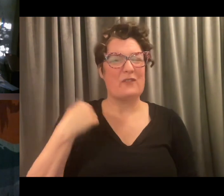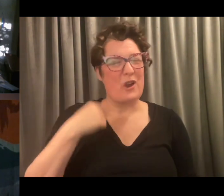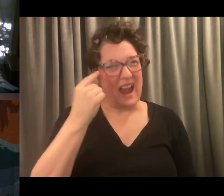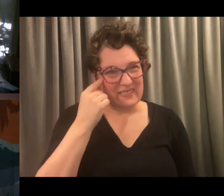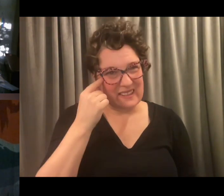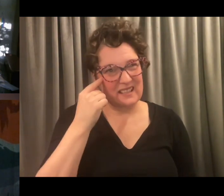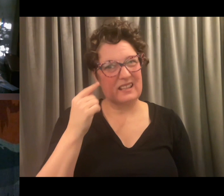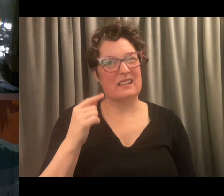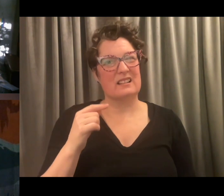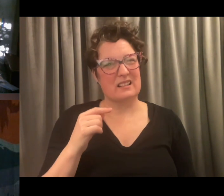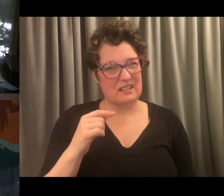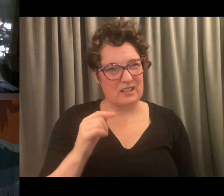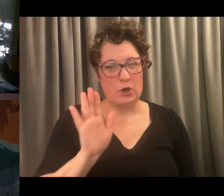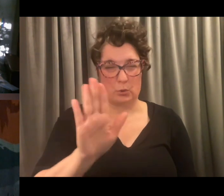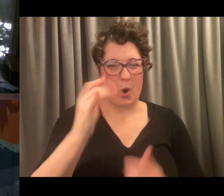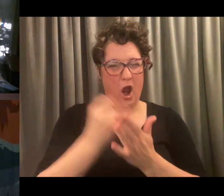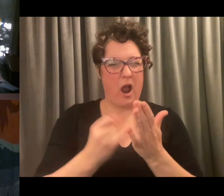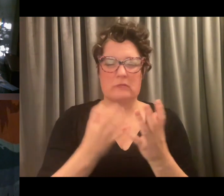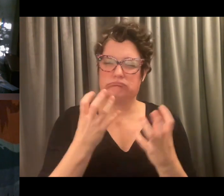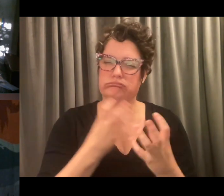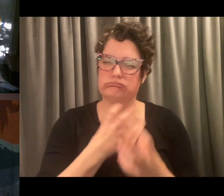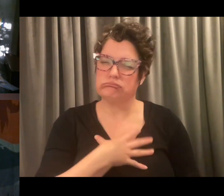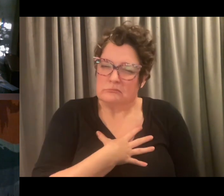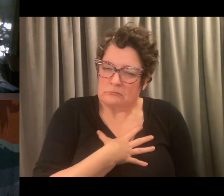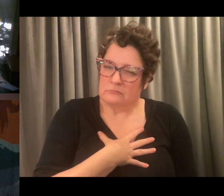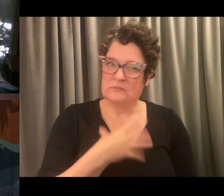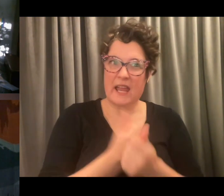like everything that I've seen that you do, there's like this combination of